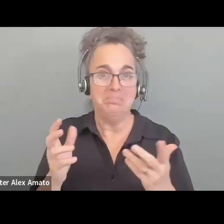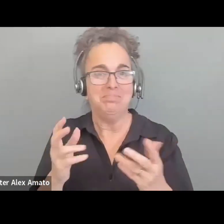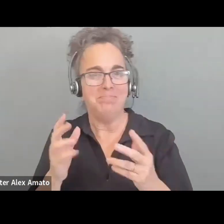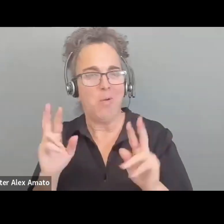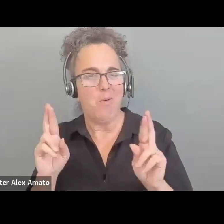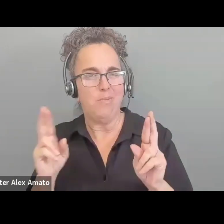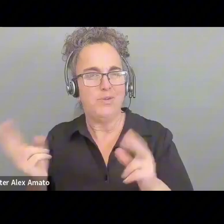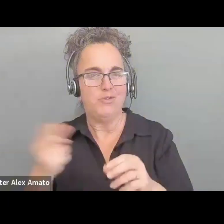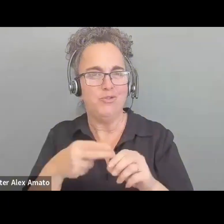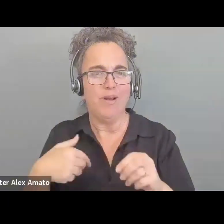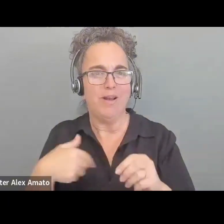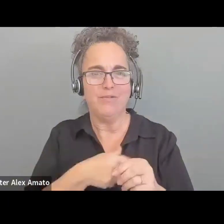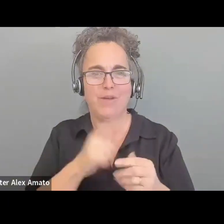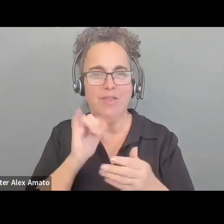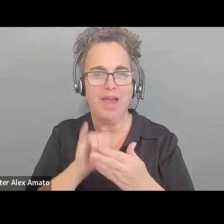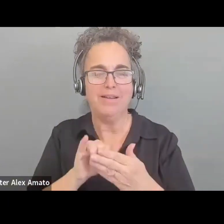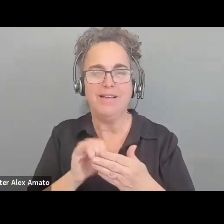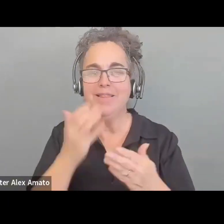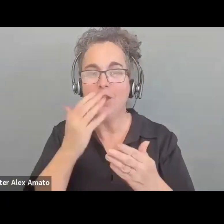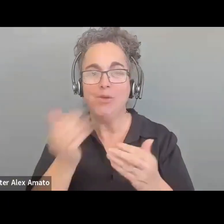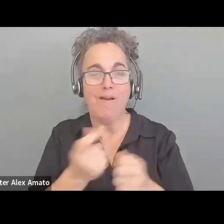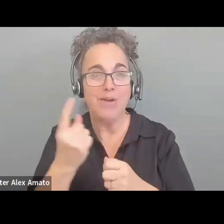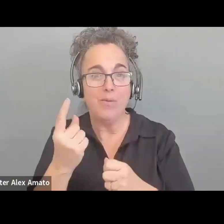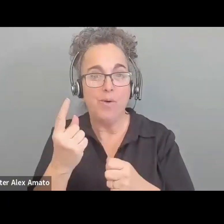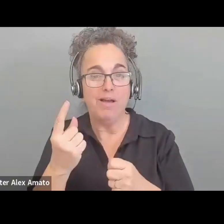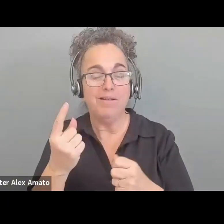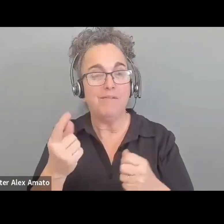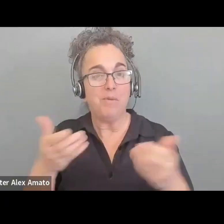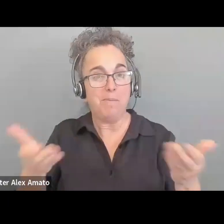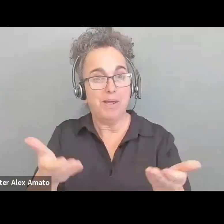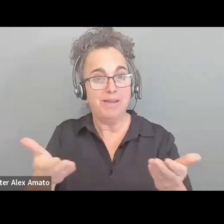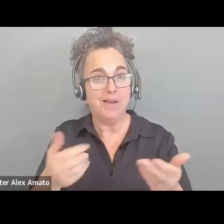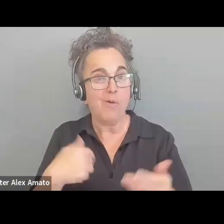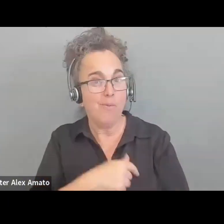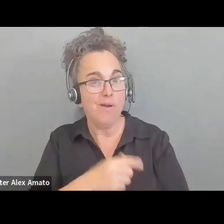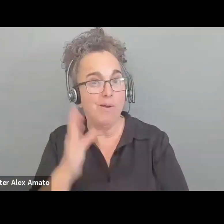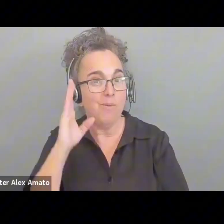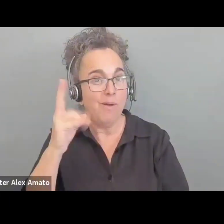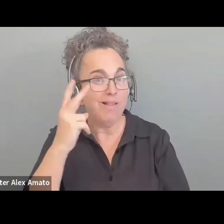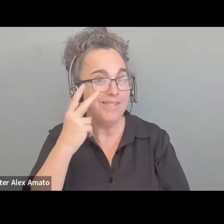And thank you again everybody for being here and we will see you in a little bit.